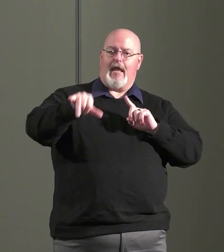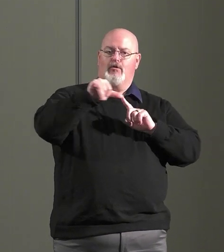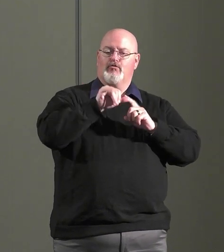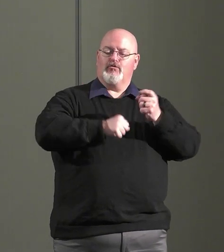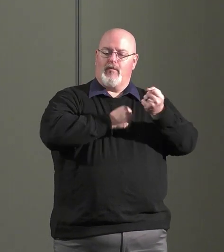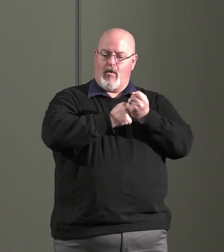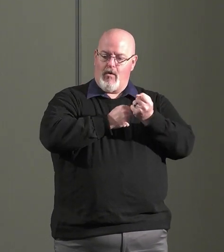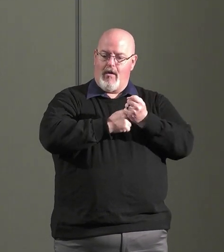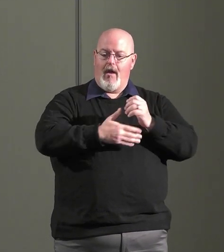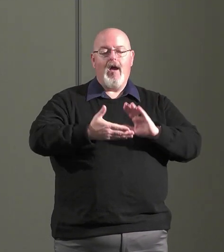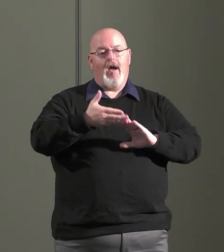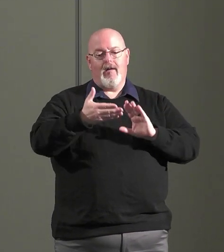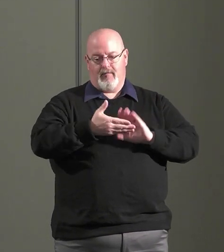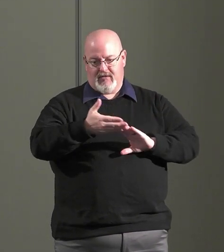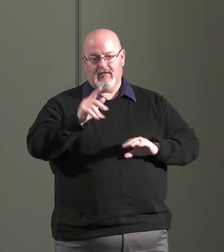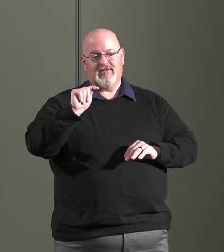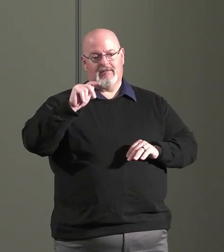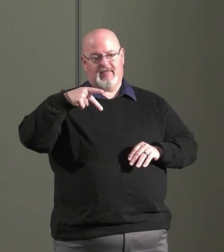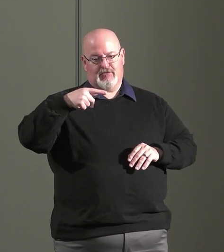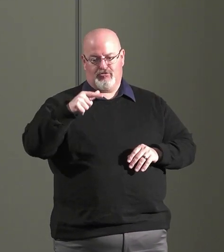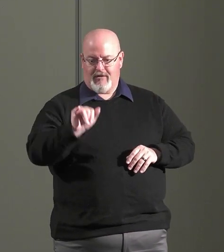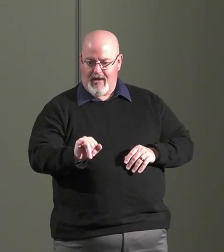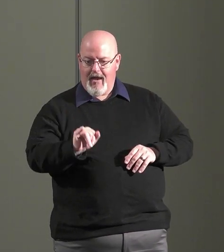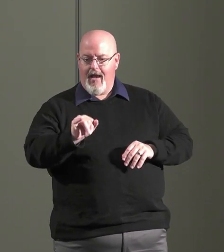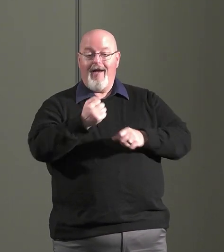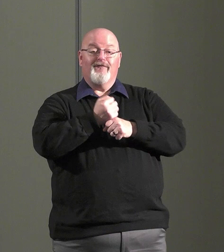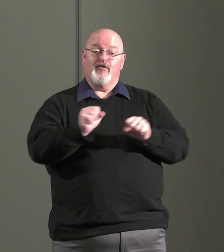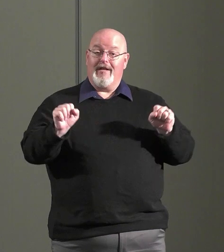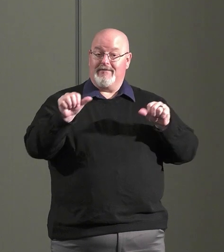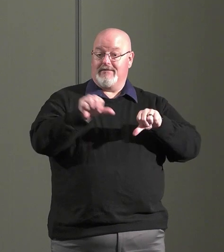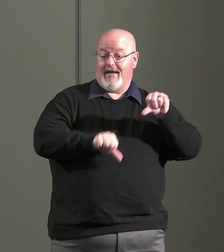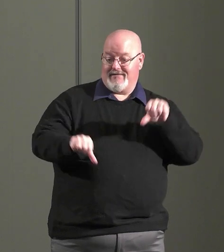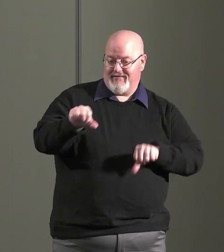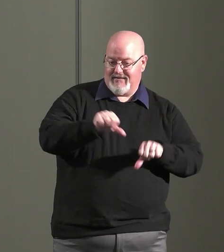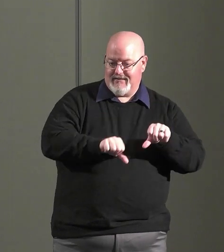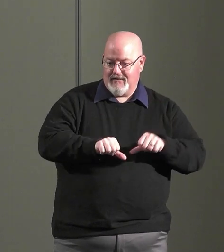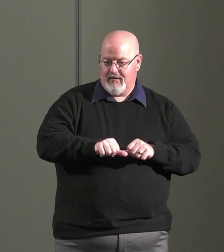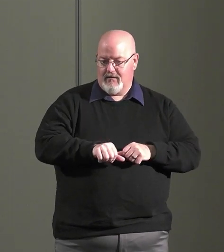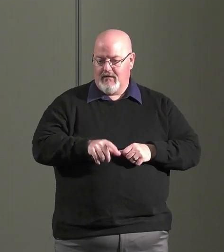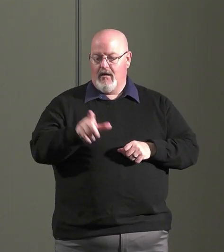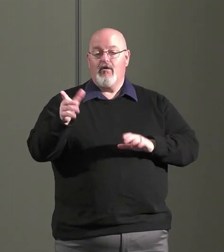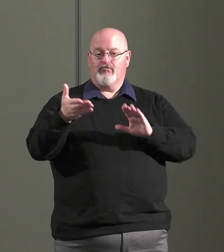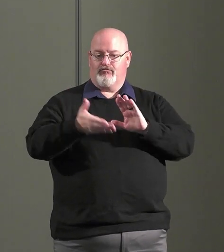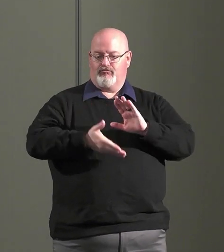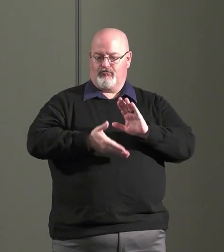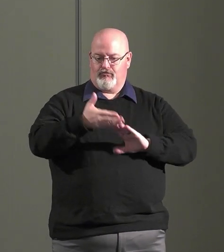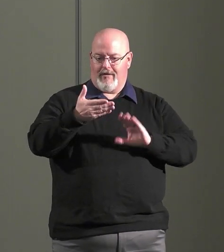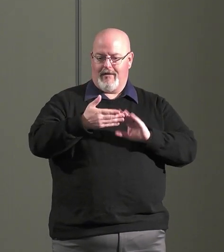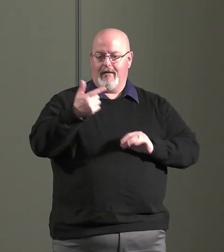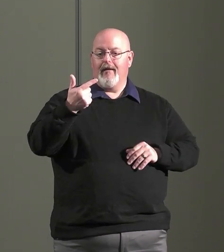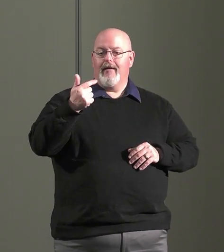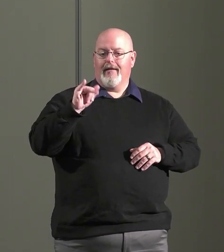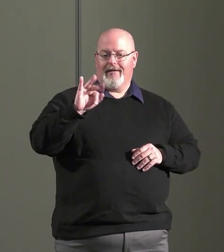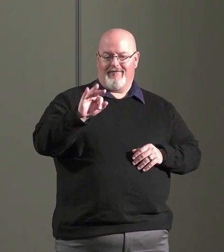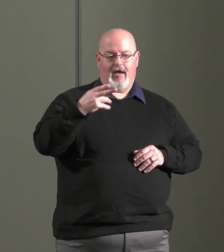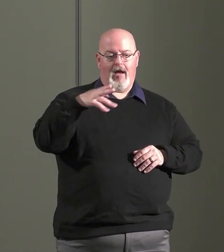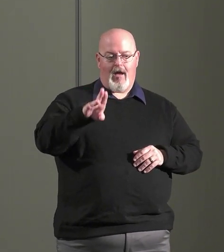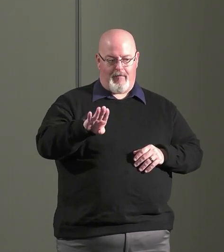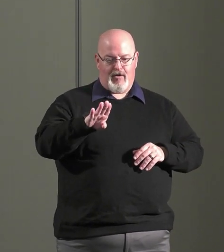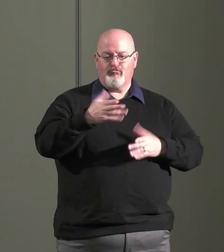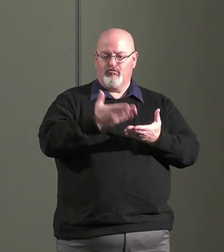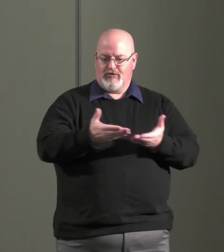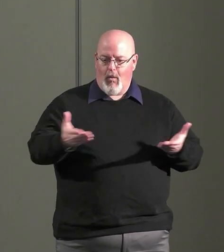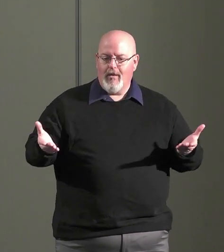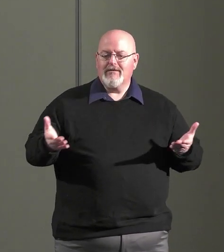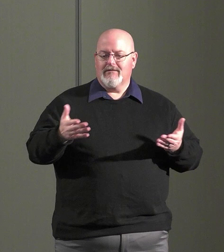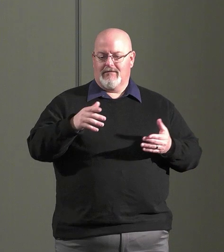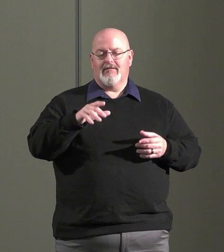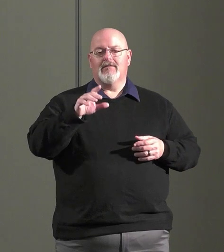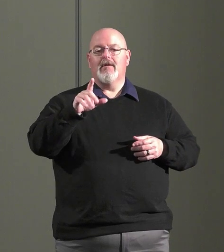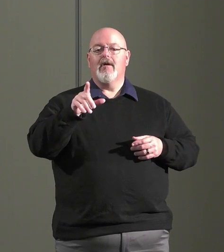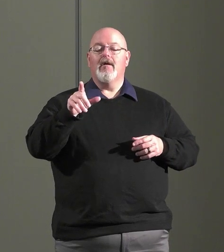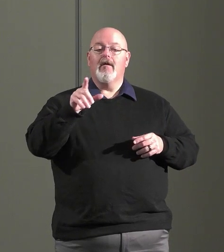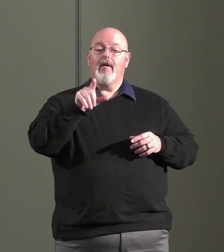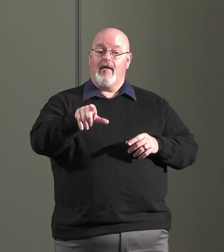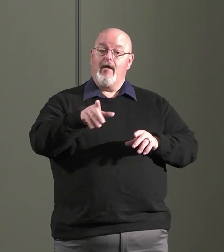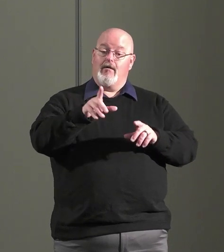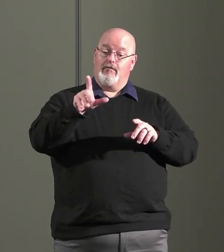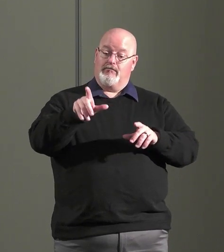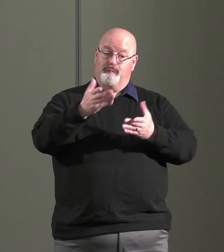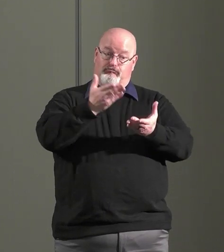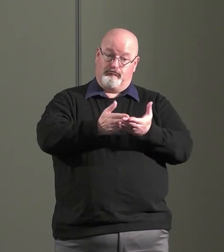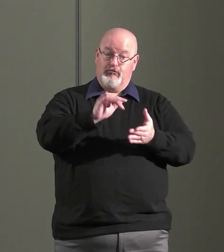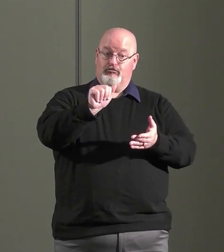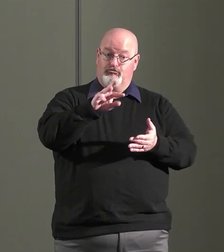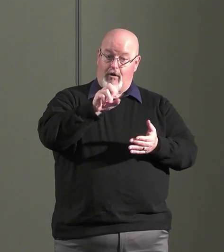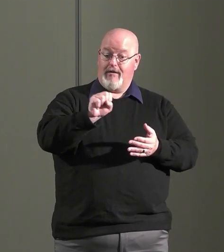between Freedom Scientific that is a get up resource since 2017 to improve ARIA and web